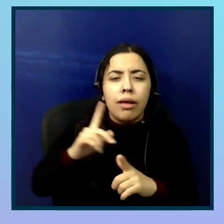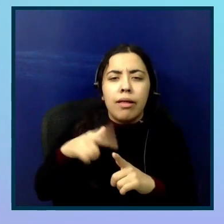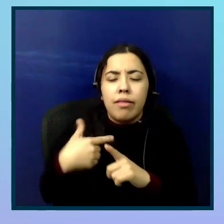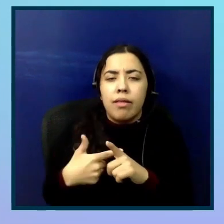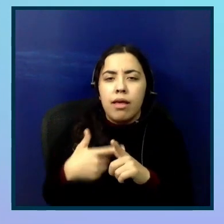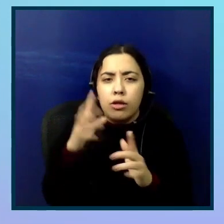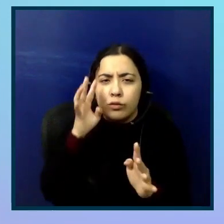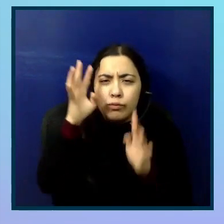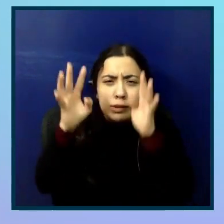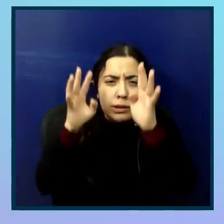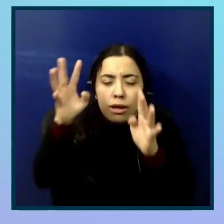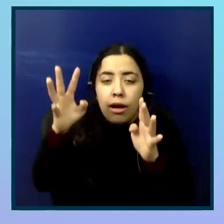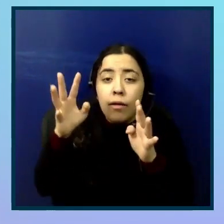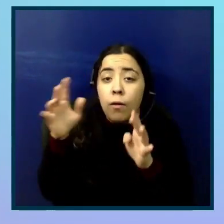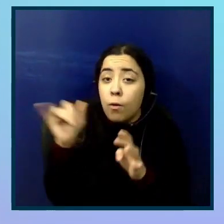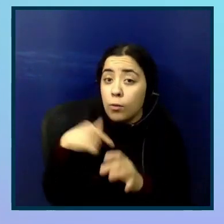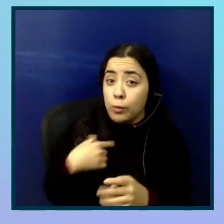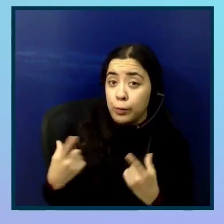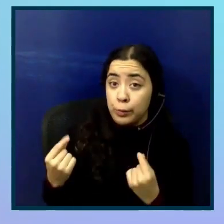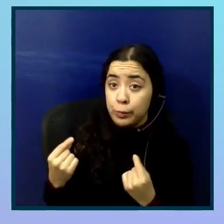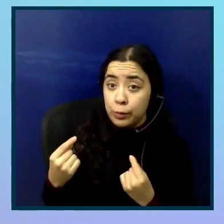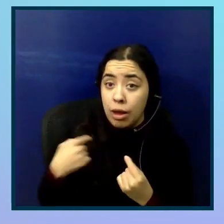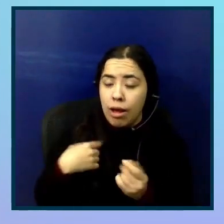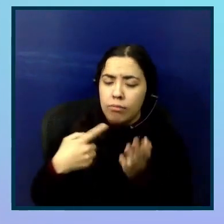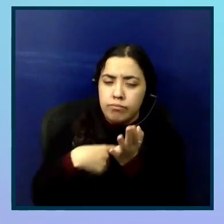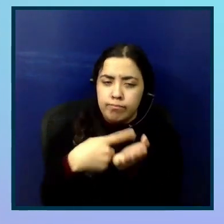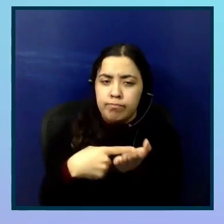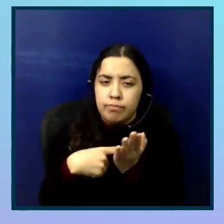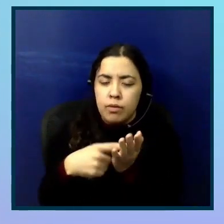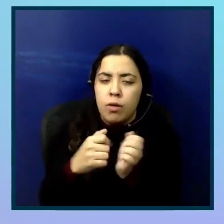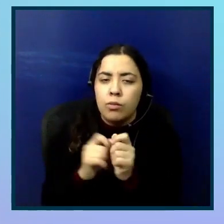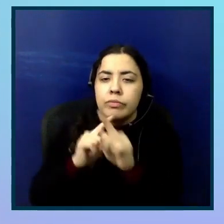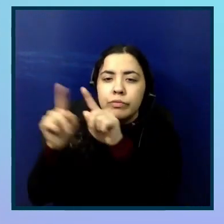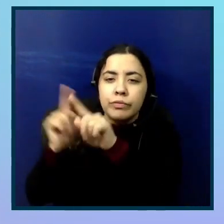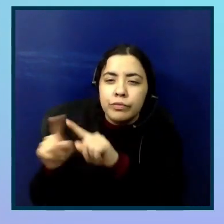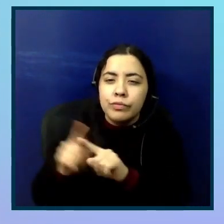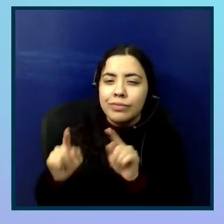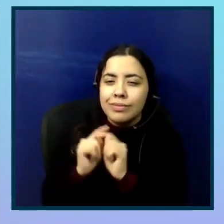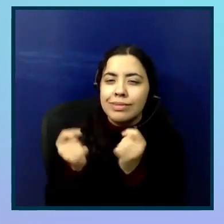was actually have a lot of conversations with different teams within the organization.